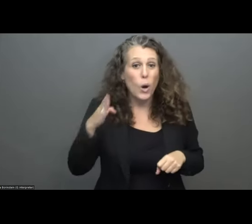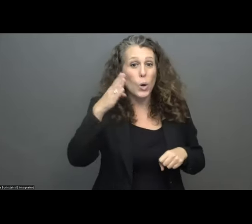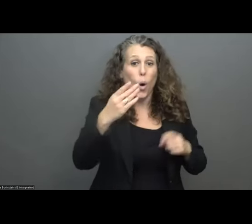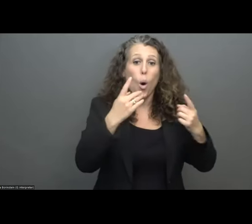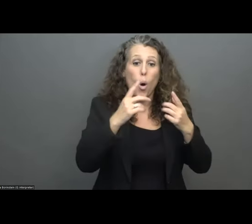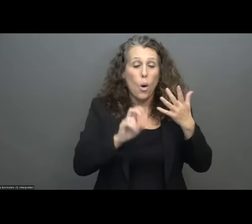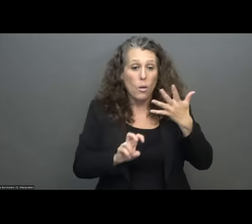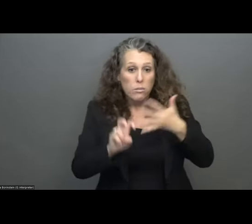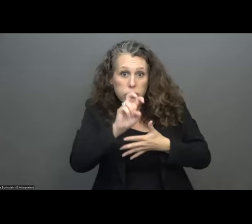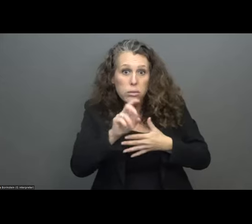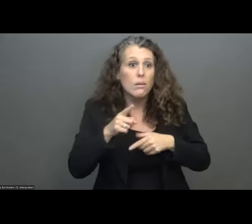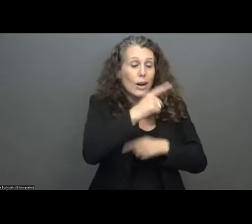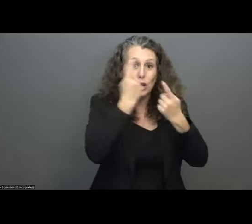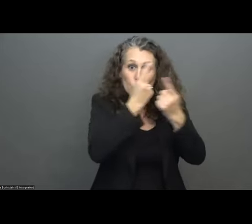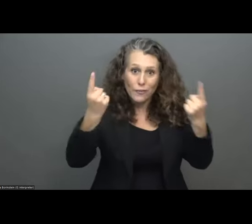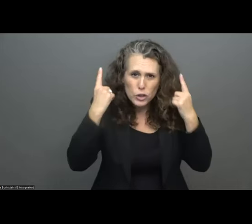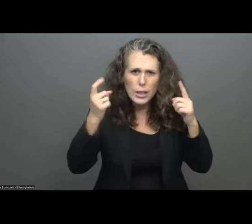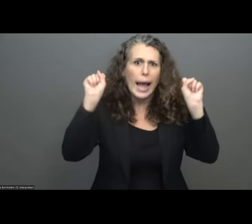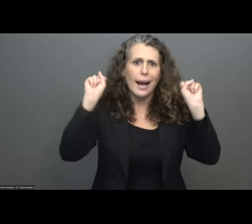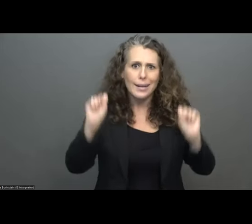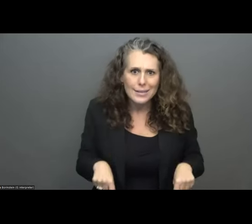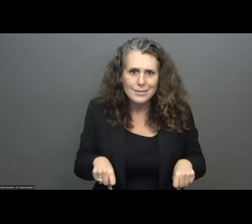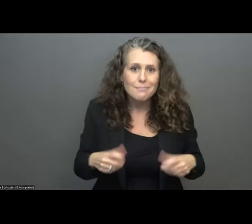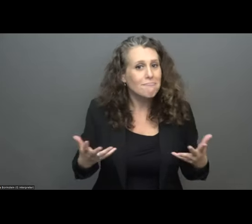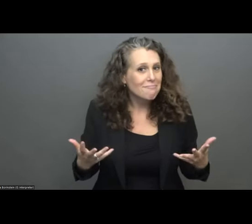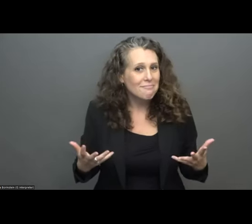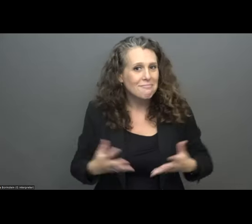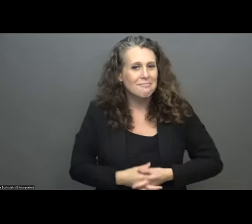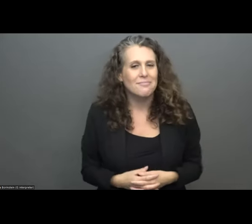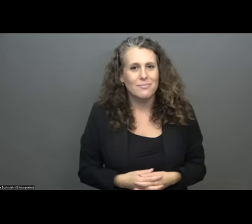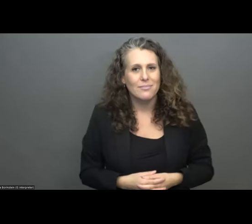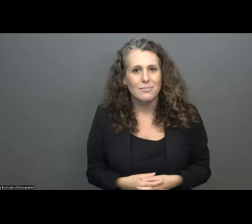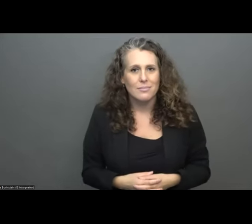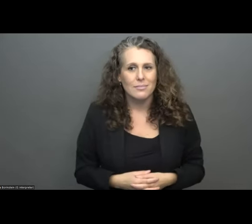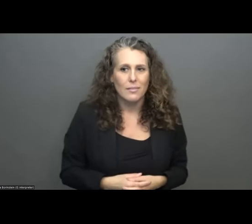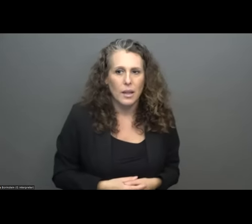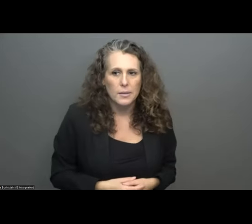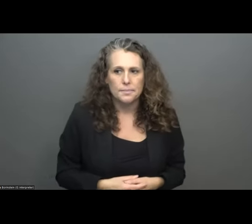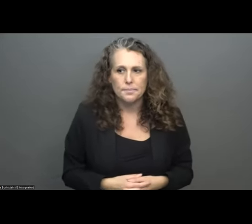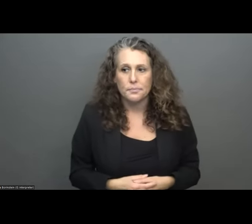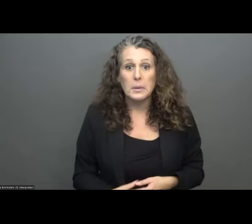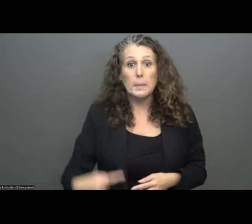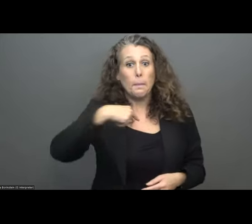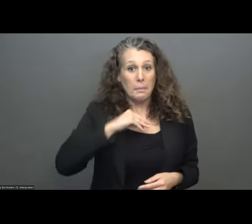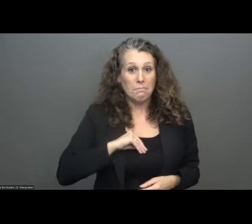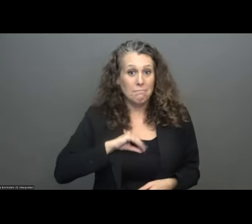Chica 14:14:13 Sheila Vidya success as a top I don't